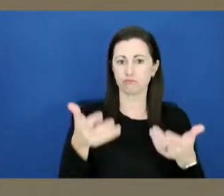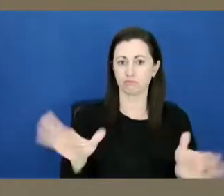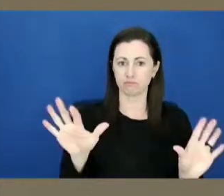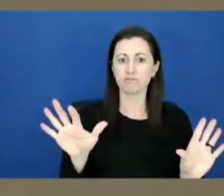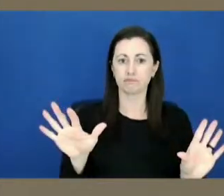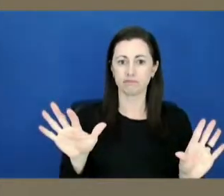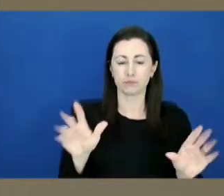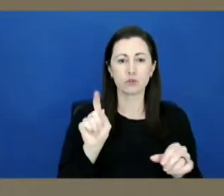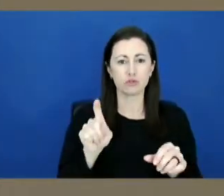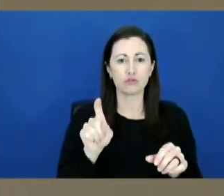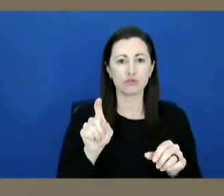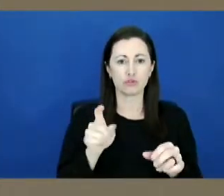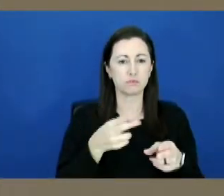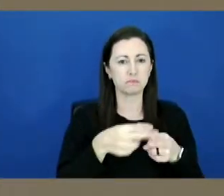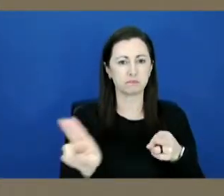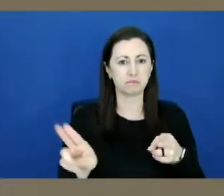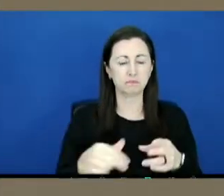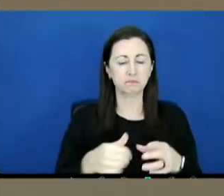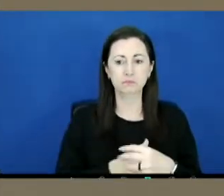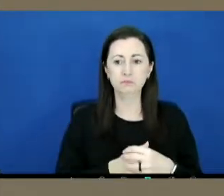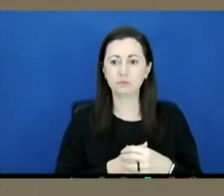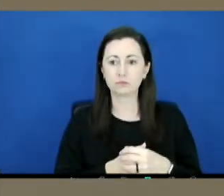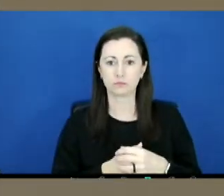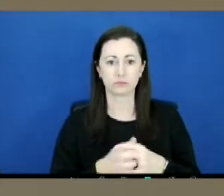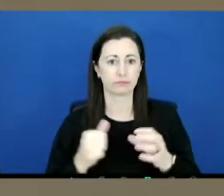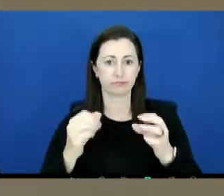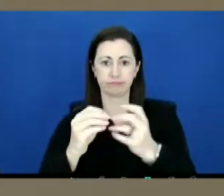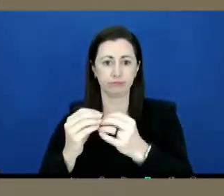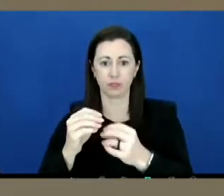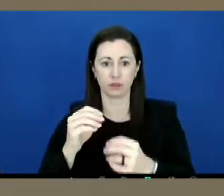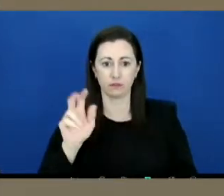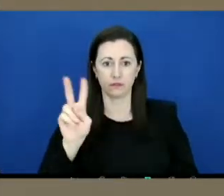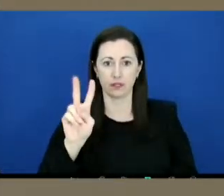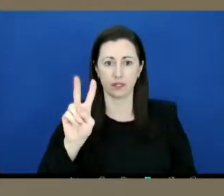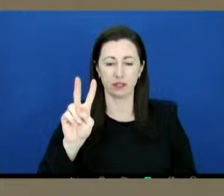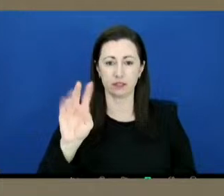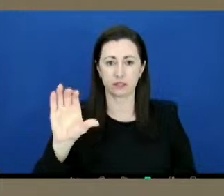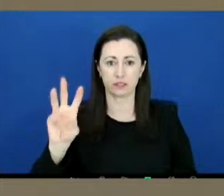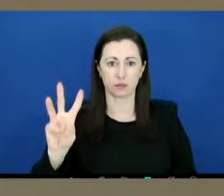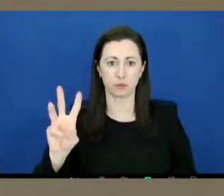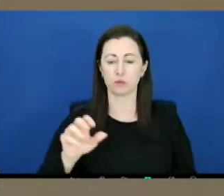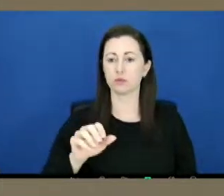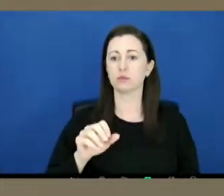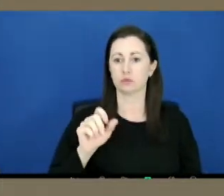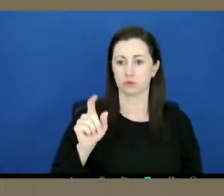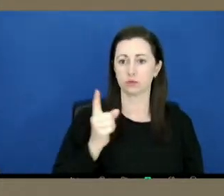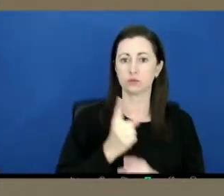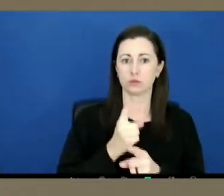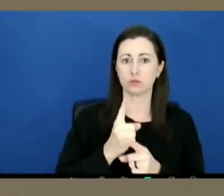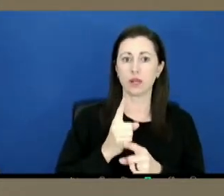WE'LL JUST GET A PRESENTATION